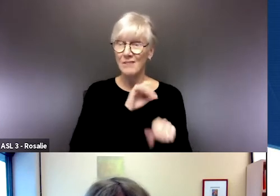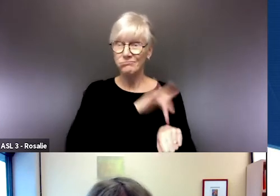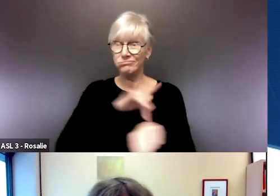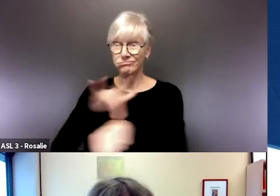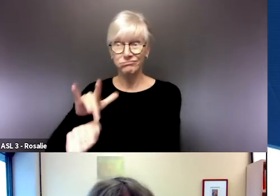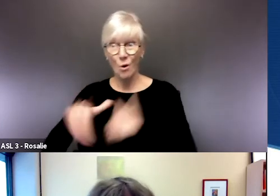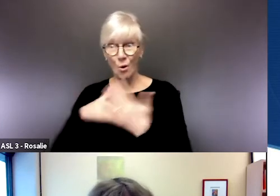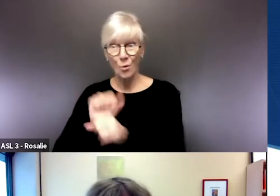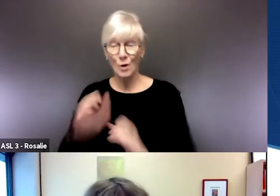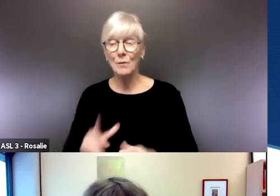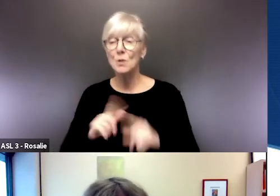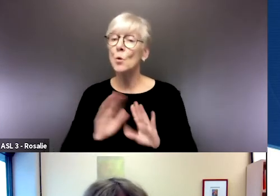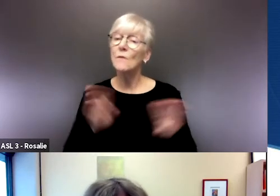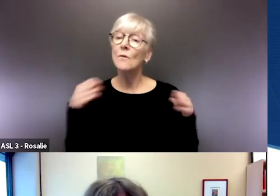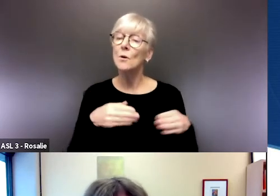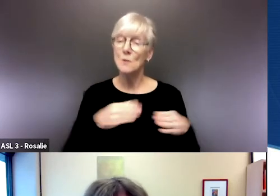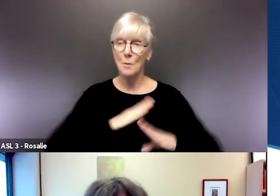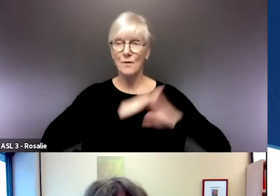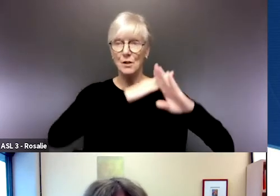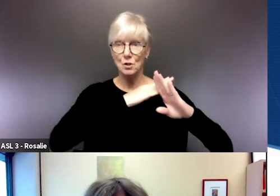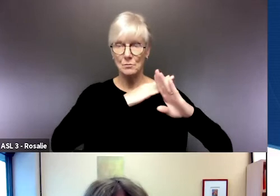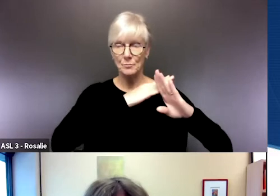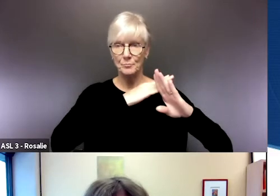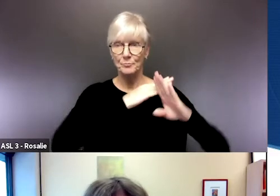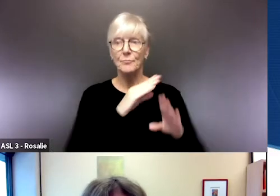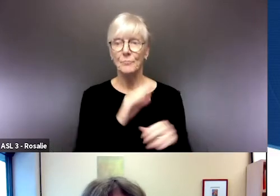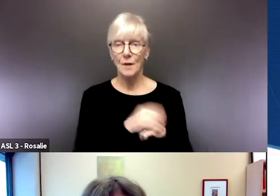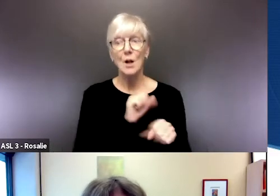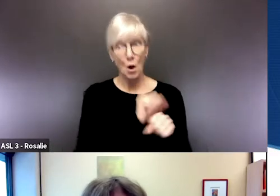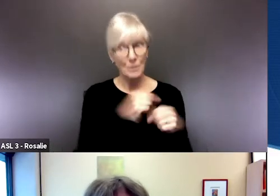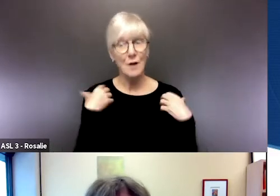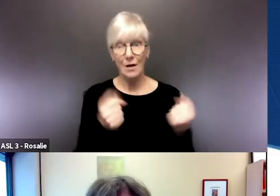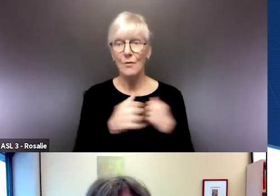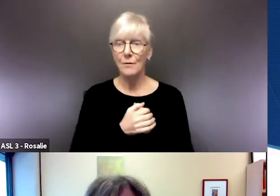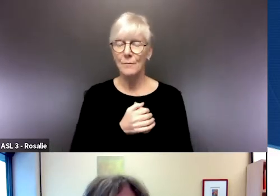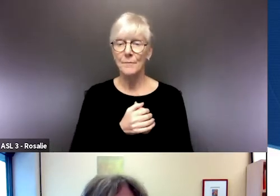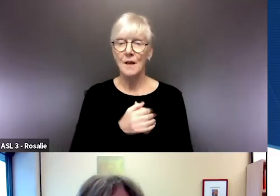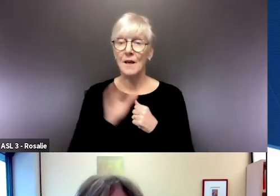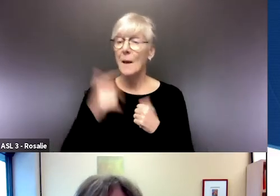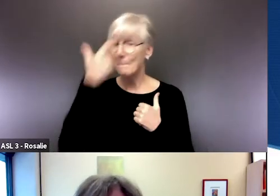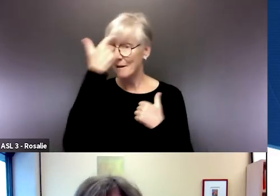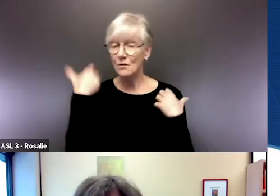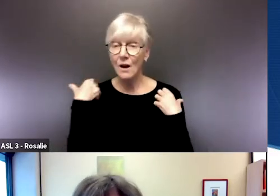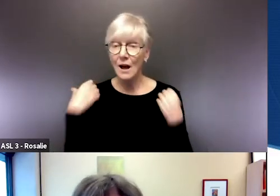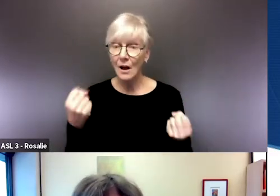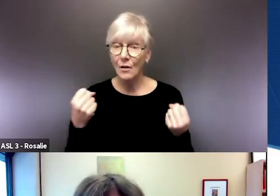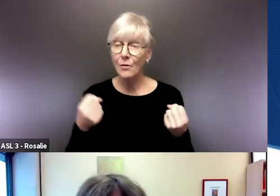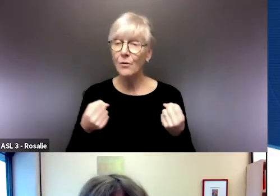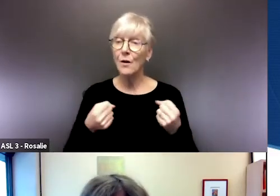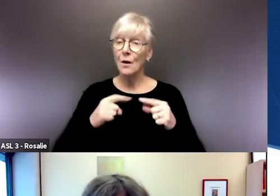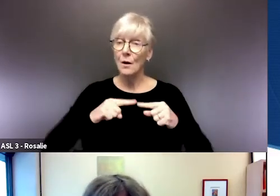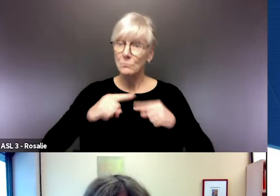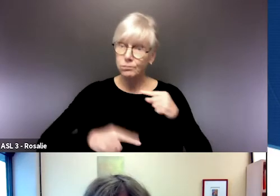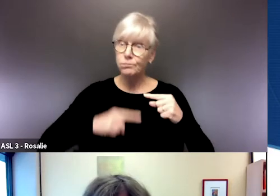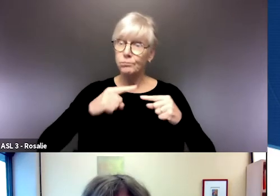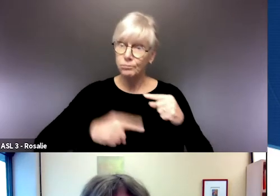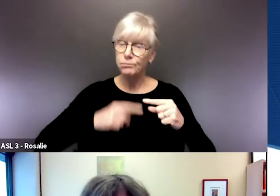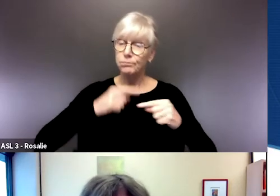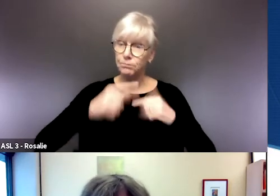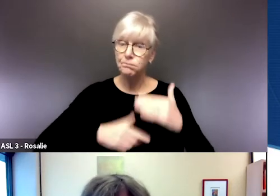in occupational health. Closing the loop on the prevention is essential for worker retention.